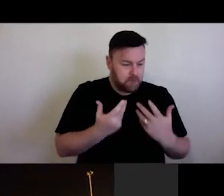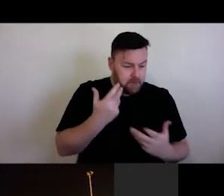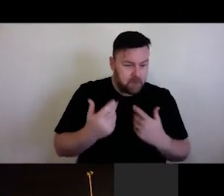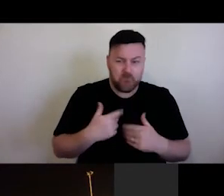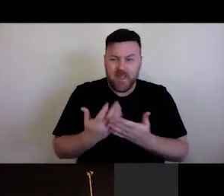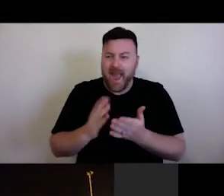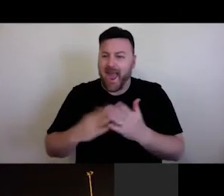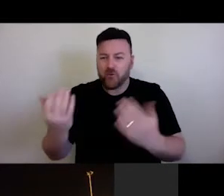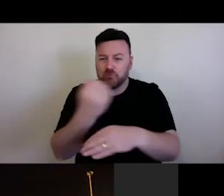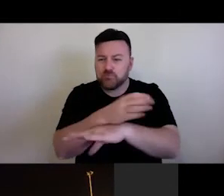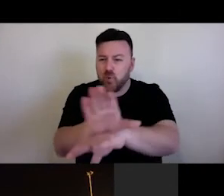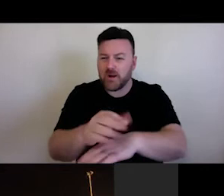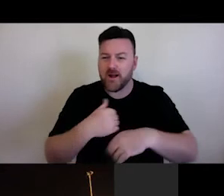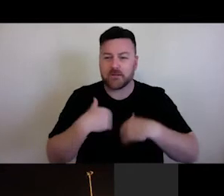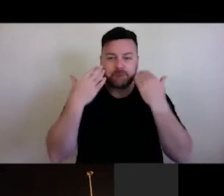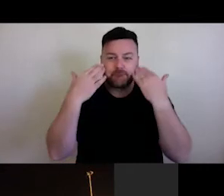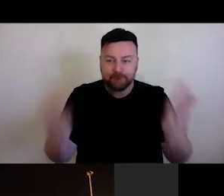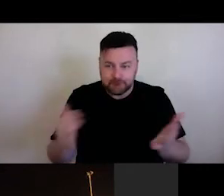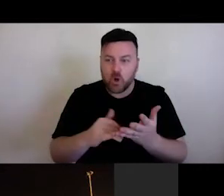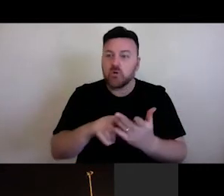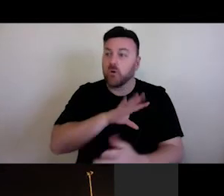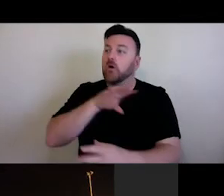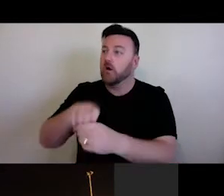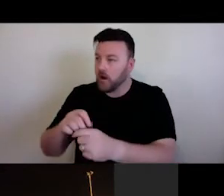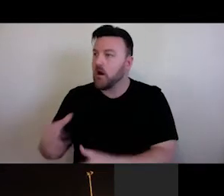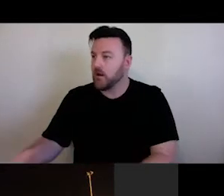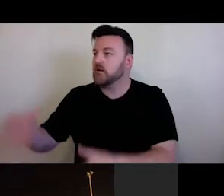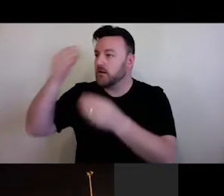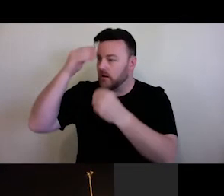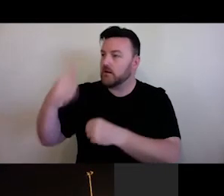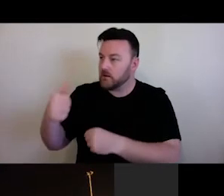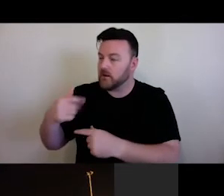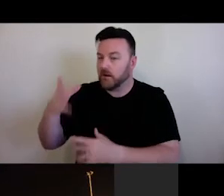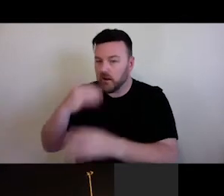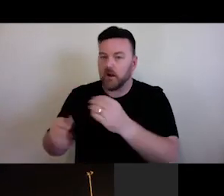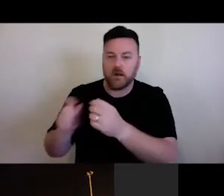context. I certainly had some fun with it, I made some great things